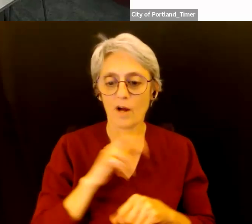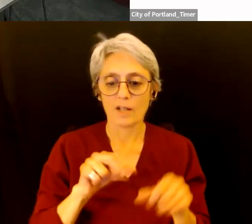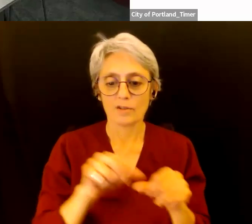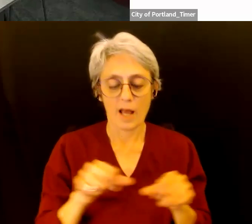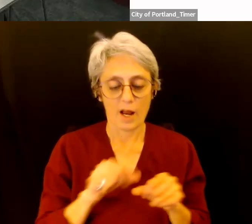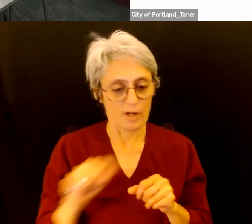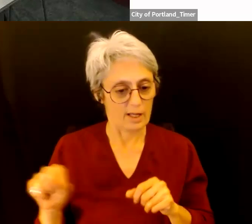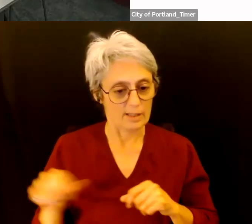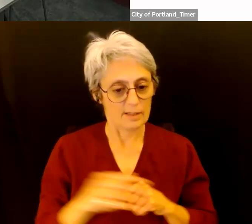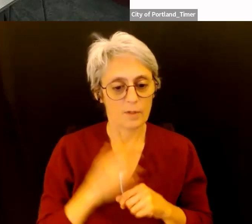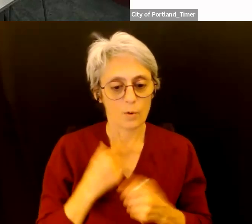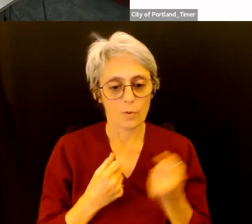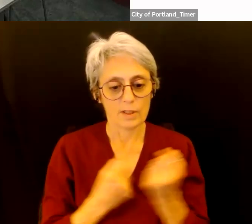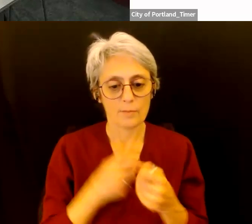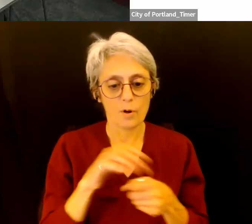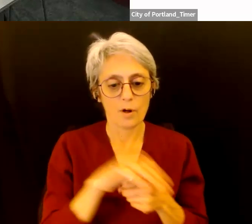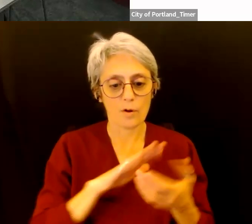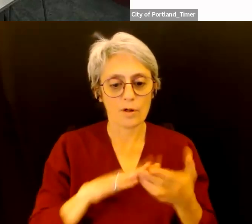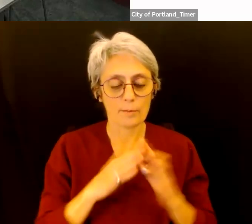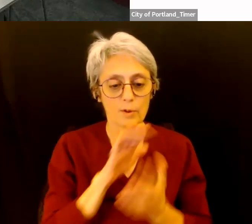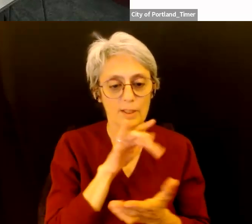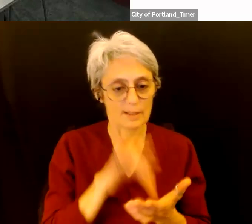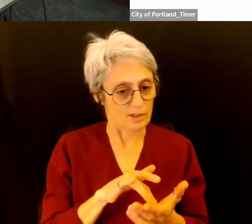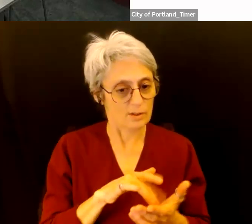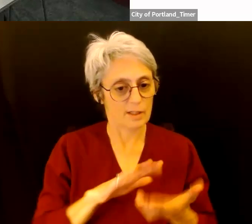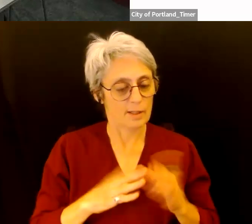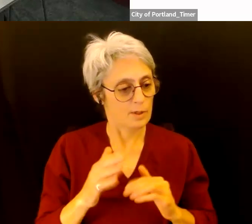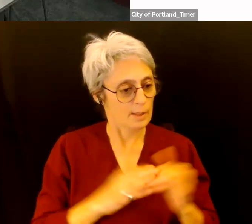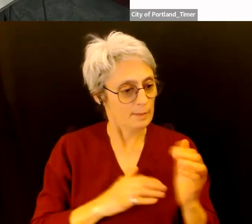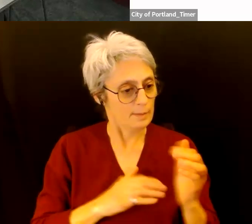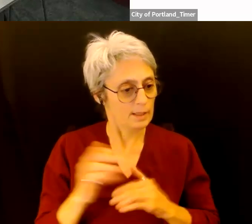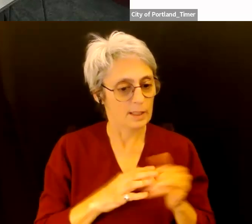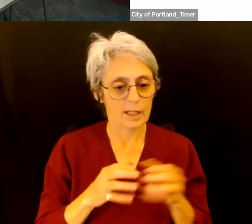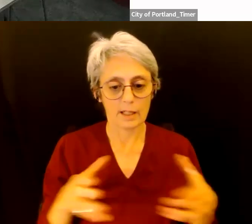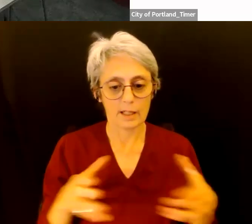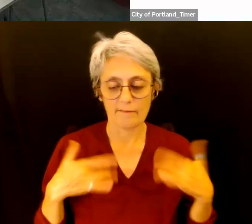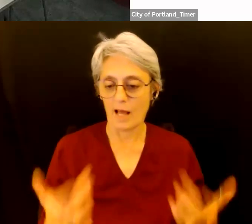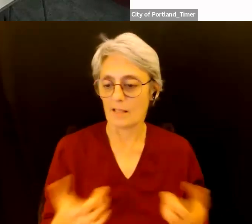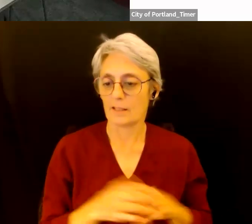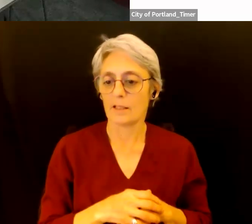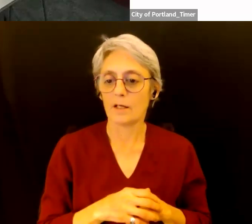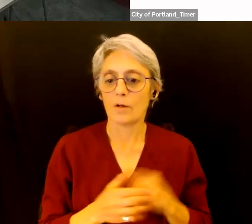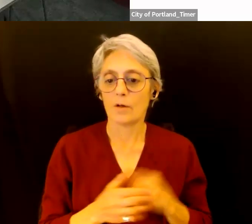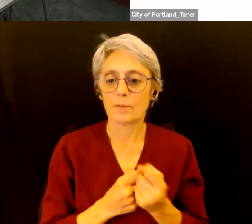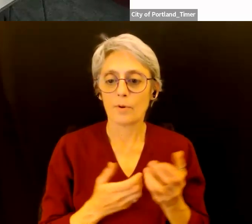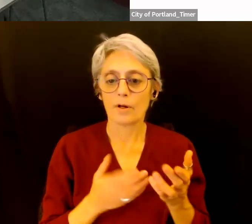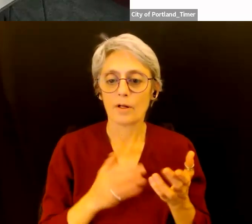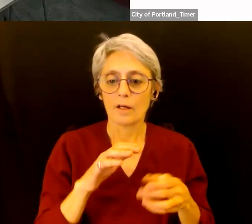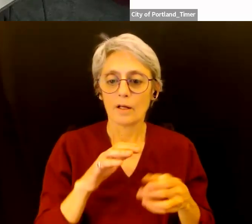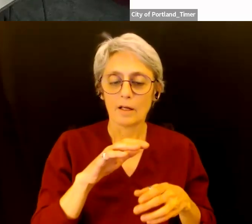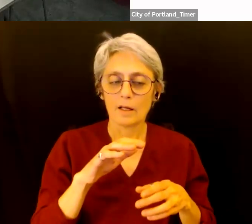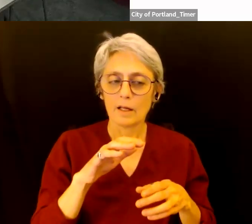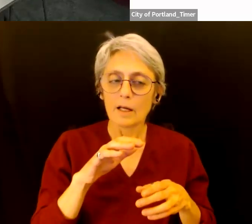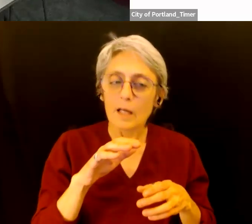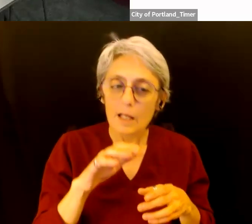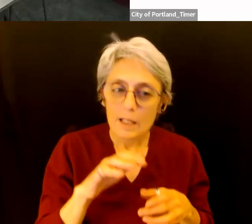We support our local community centers and community building events, and we support neighborhood association services like ours.